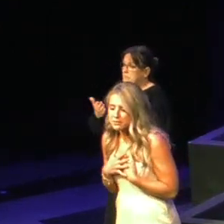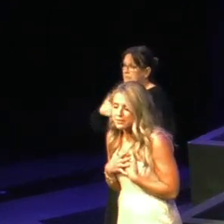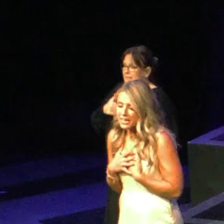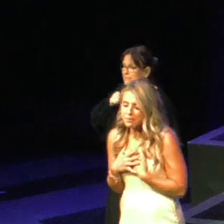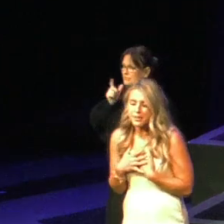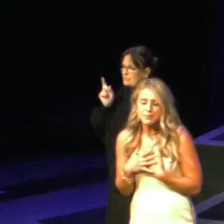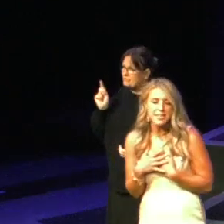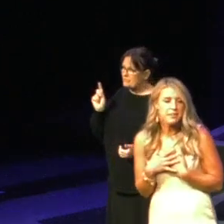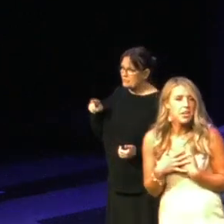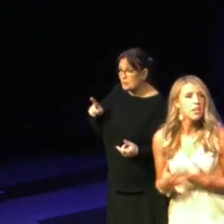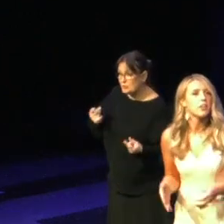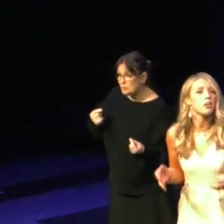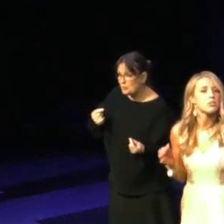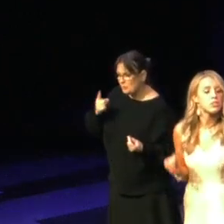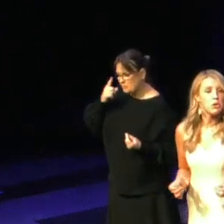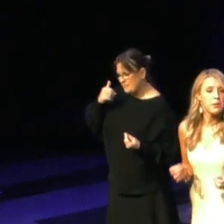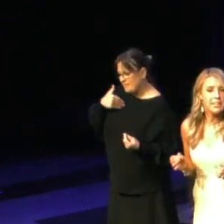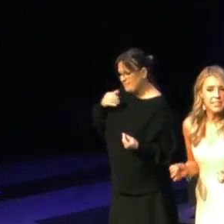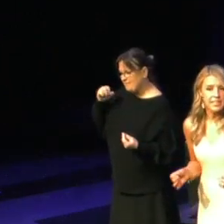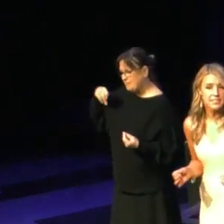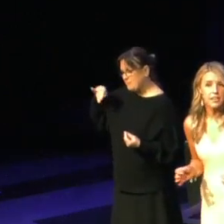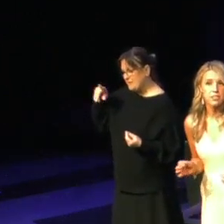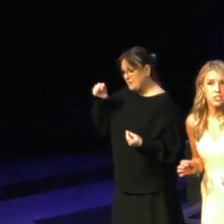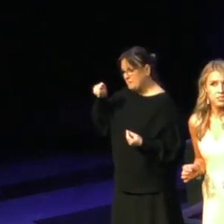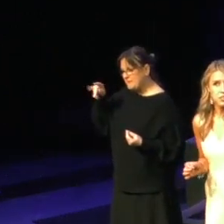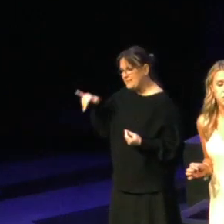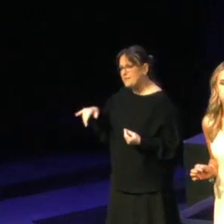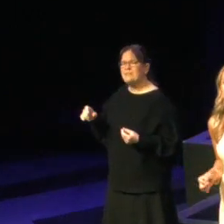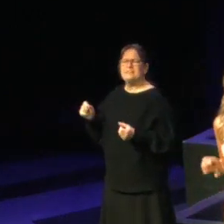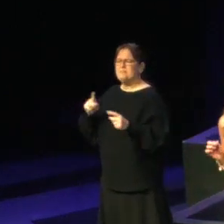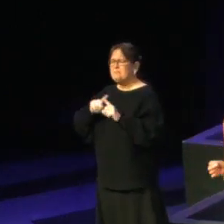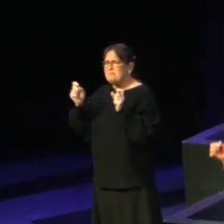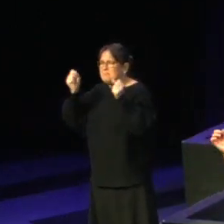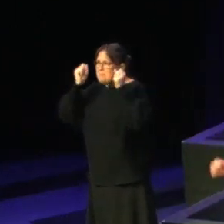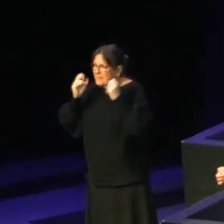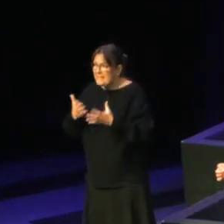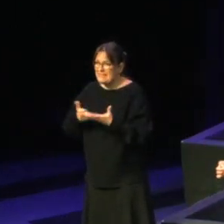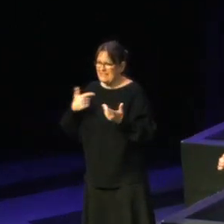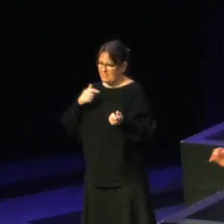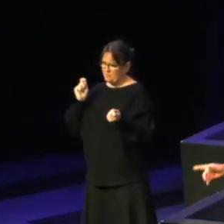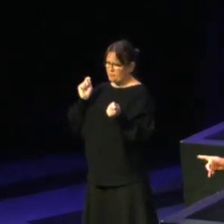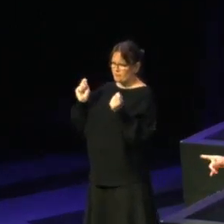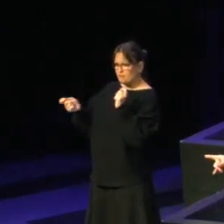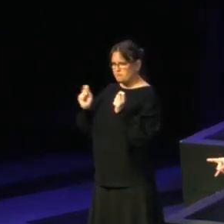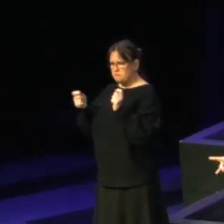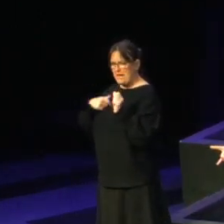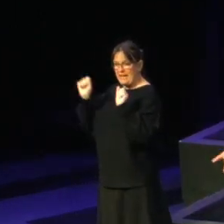person with epilepsy, there are so many things that I've adjusted to that I can do and there